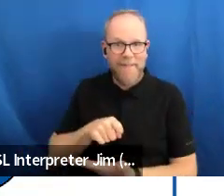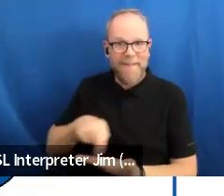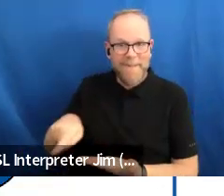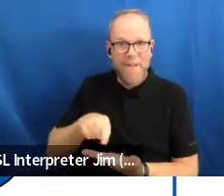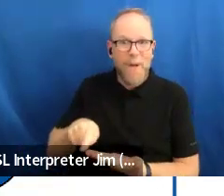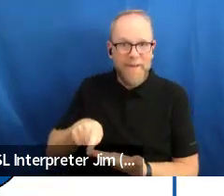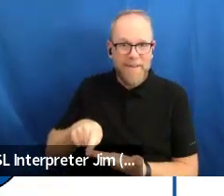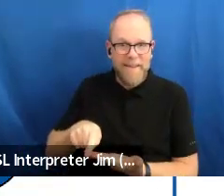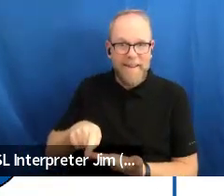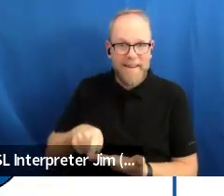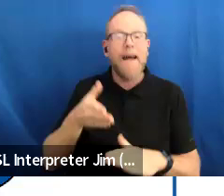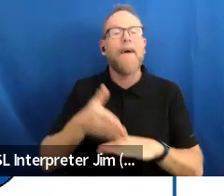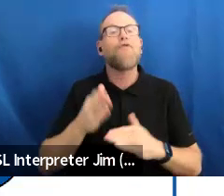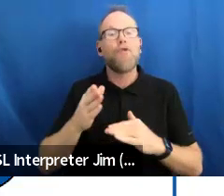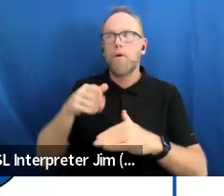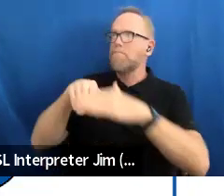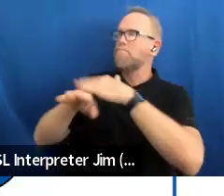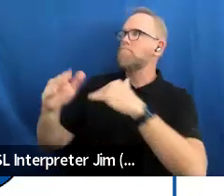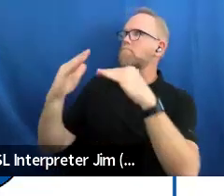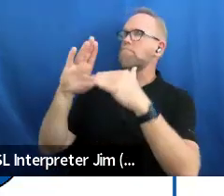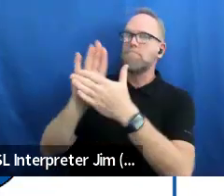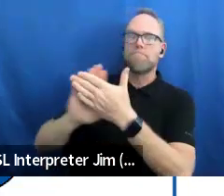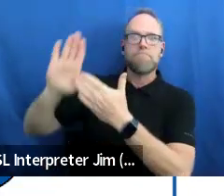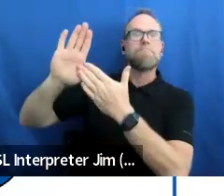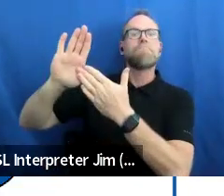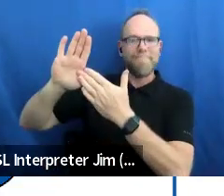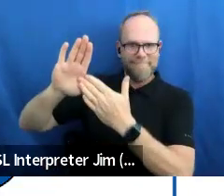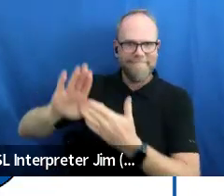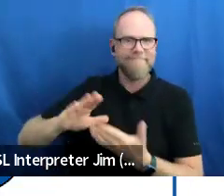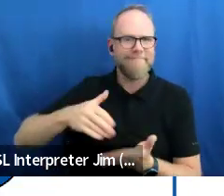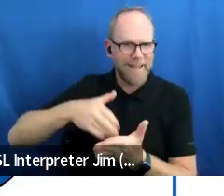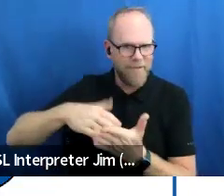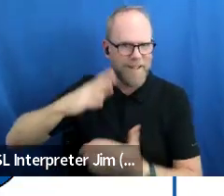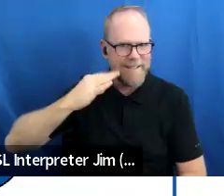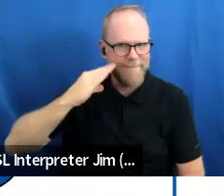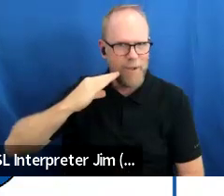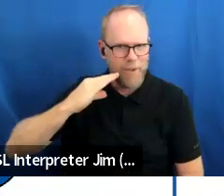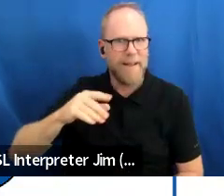And then once you get to higher education, you often will have a Disabled Students' Program.